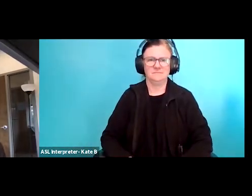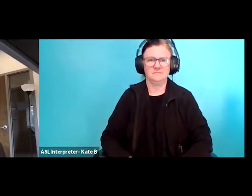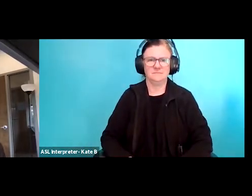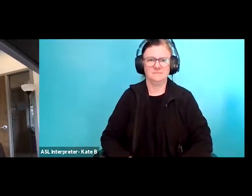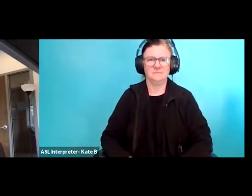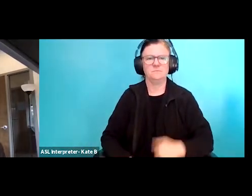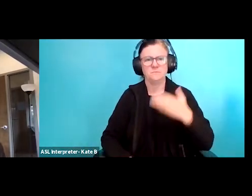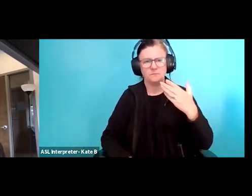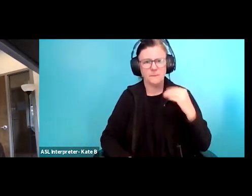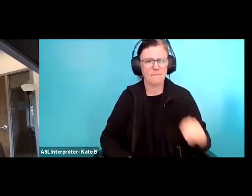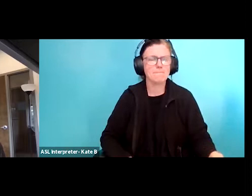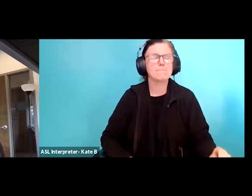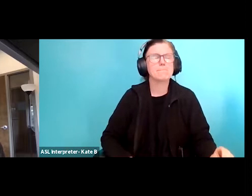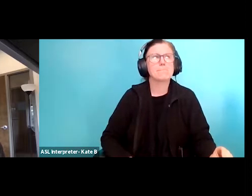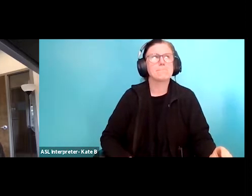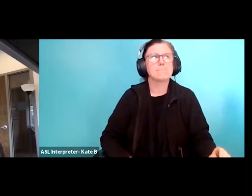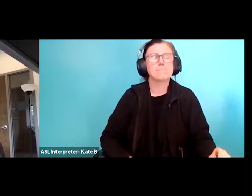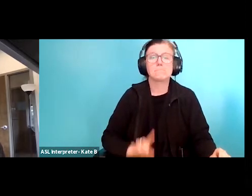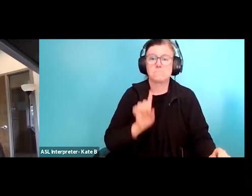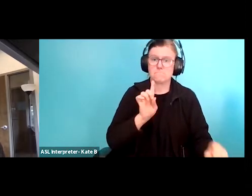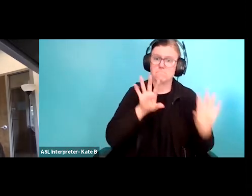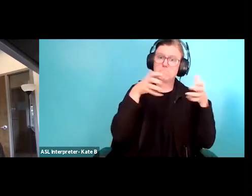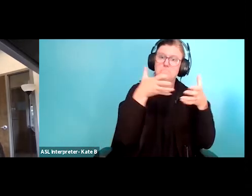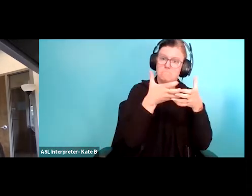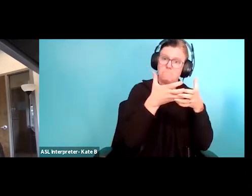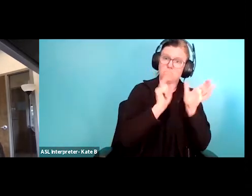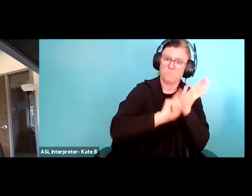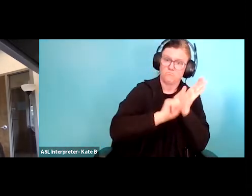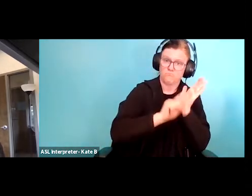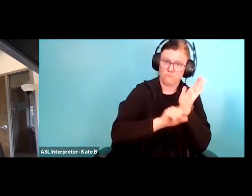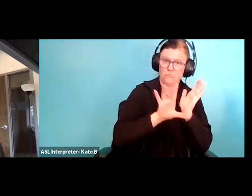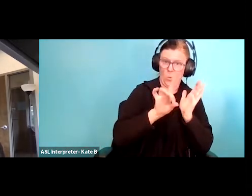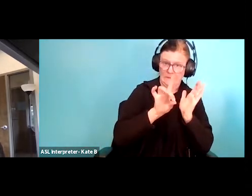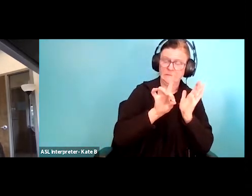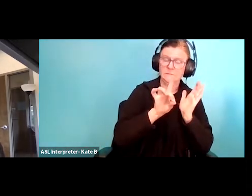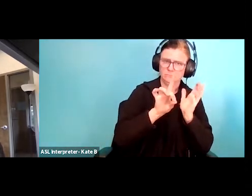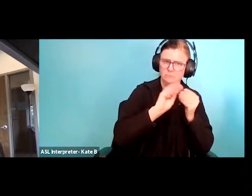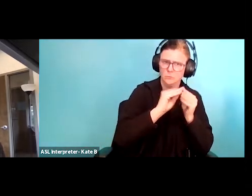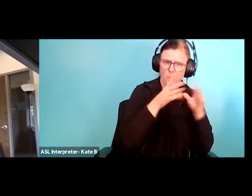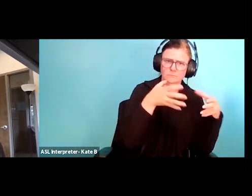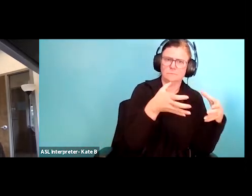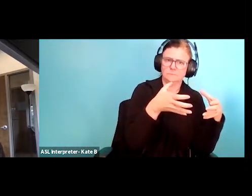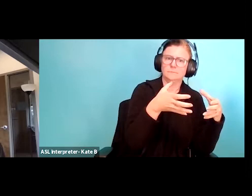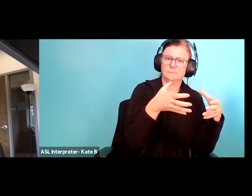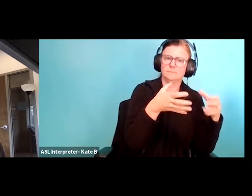So one of the first data sets that we explored and examined as part of our research project